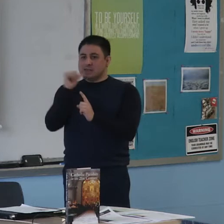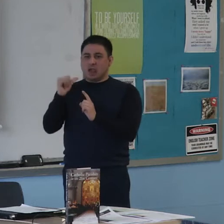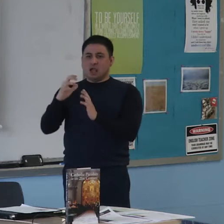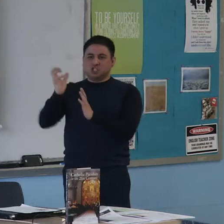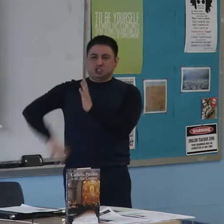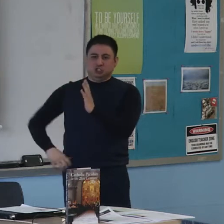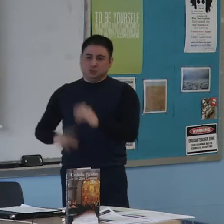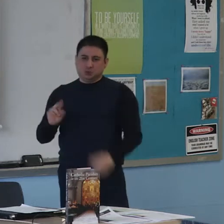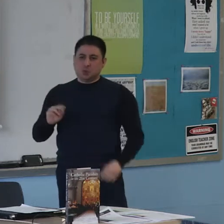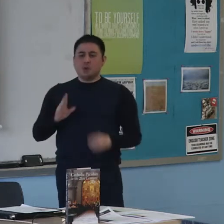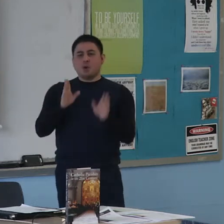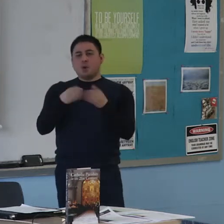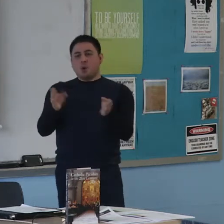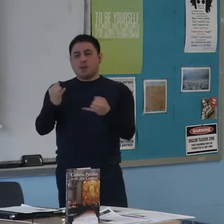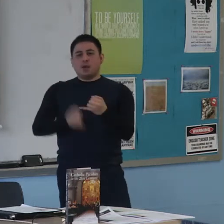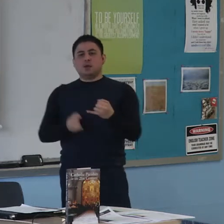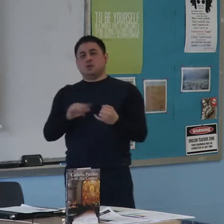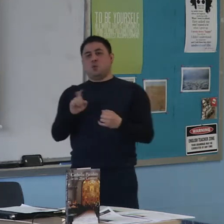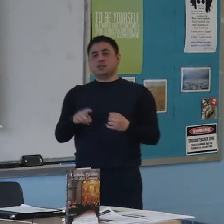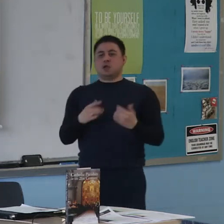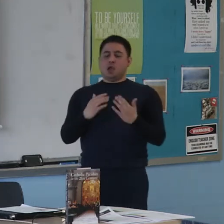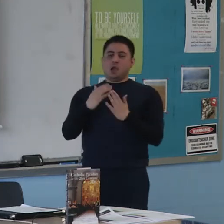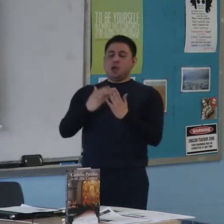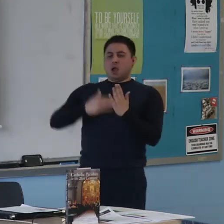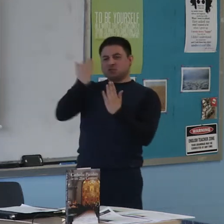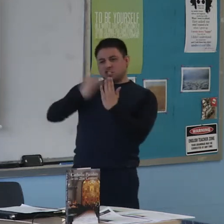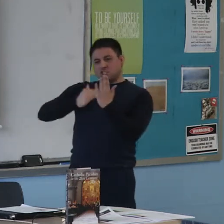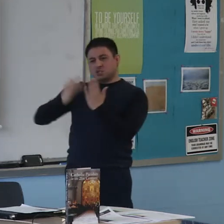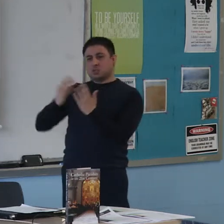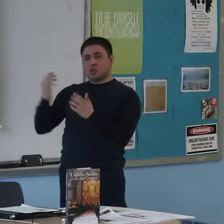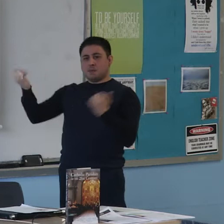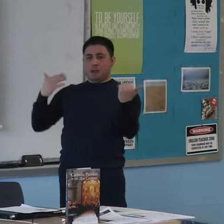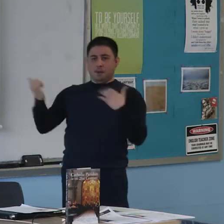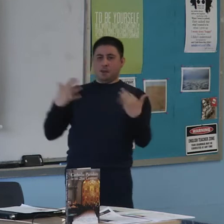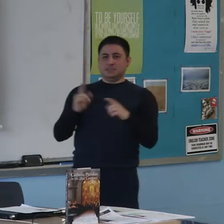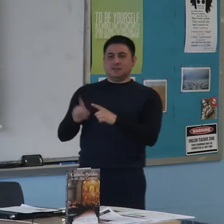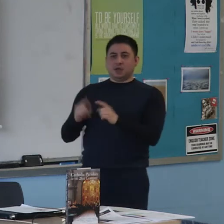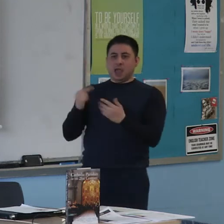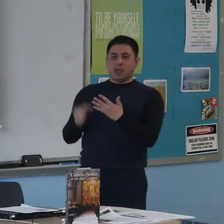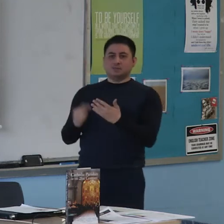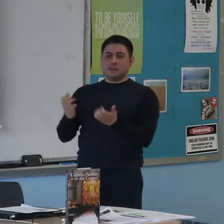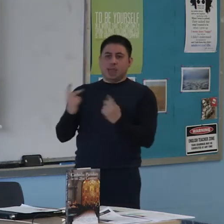so it was open-ended, so we've got this whole litany of items that came in across the board.